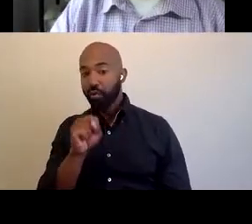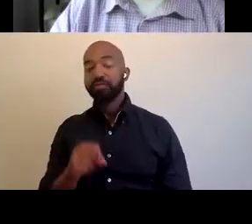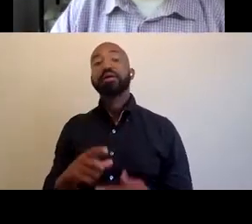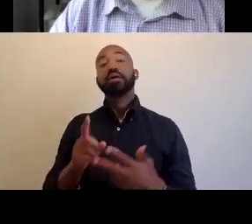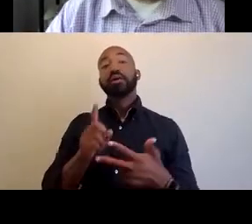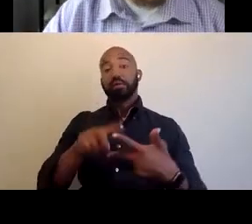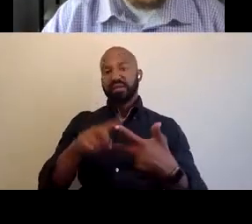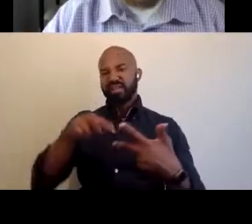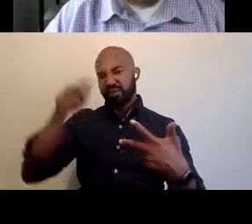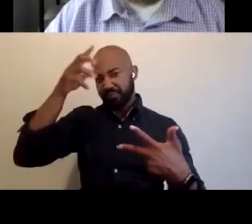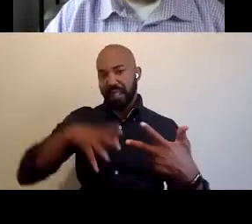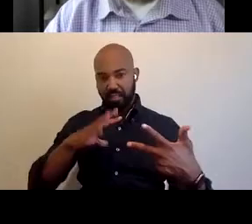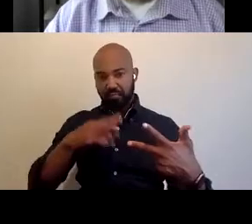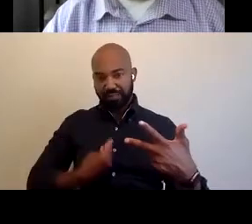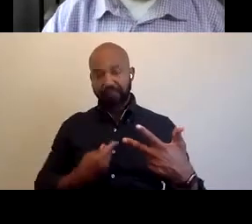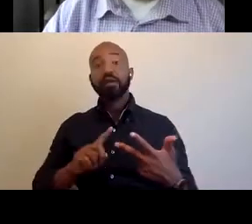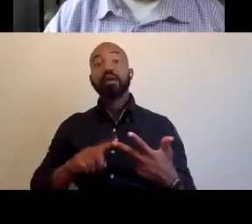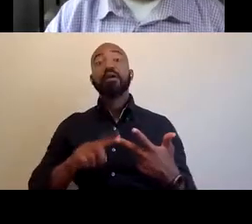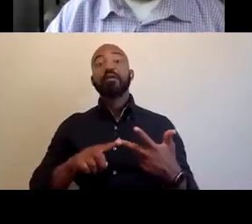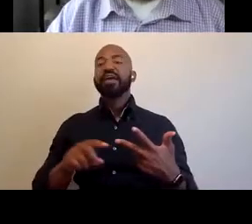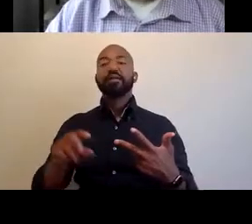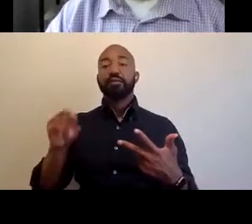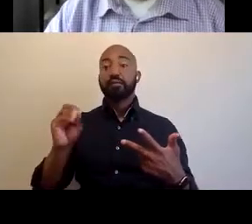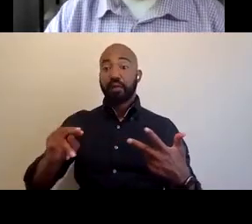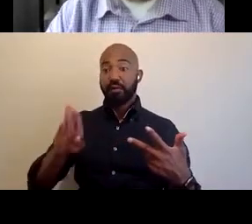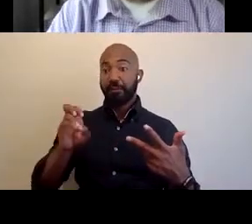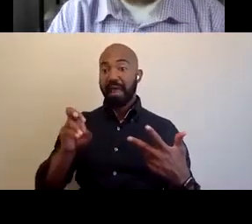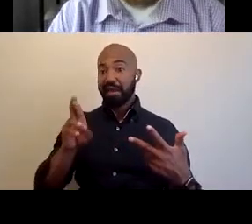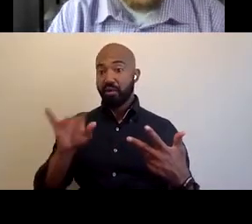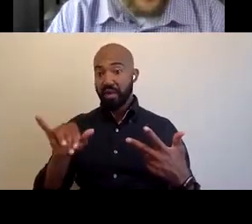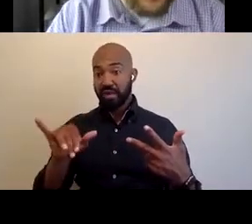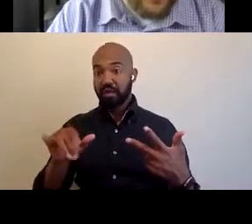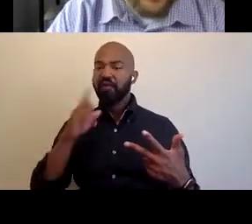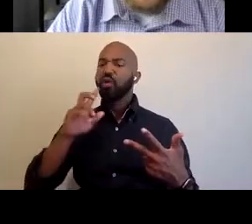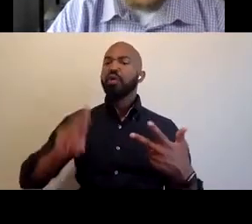on how to use hormones to affirm identity if folks are interested in doing that.